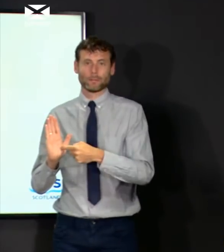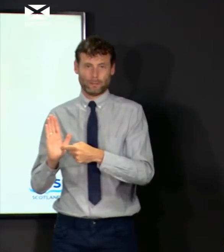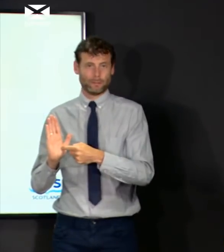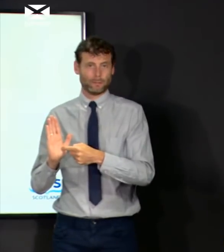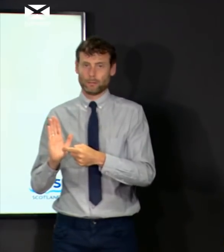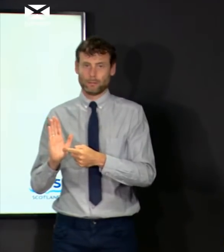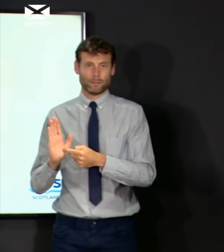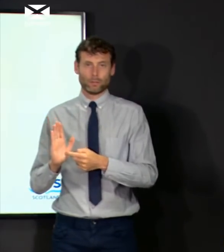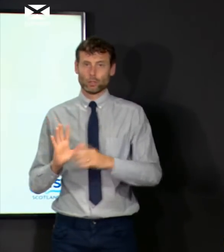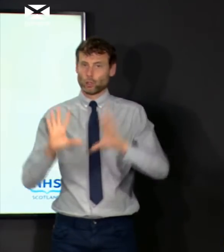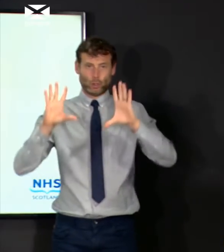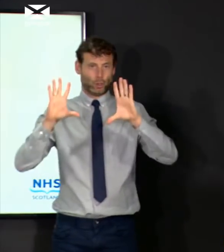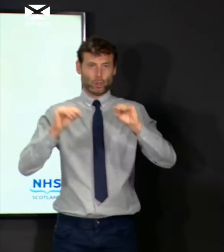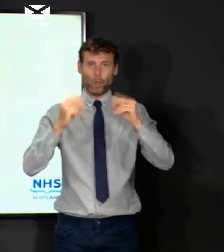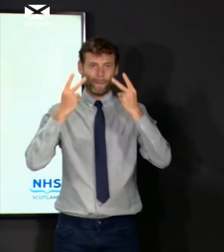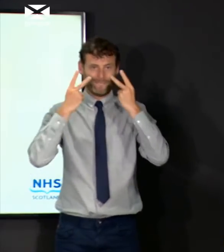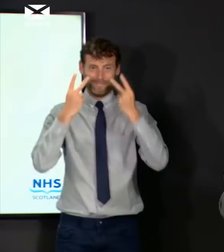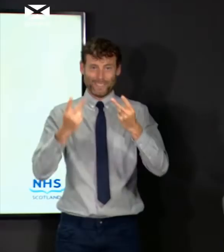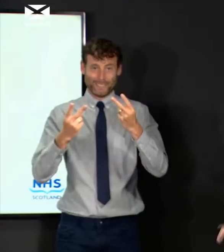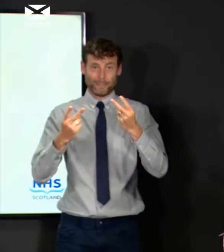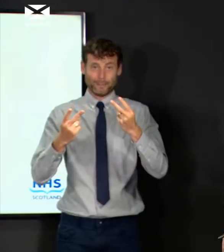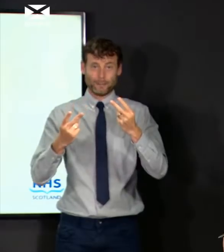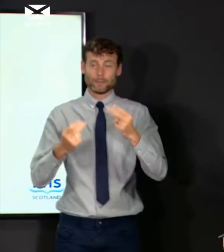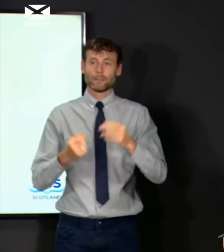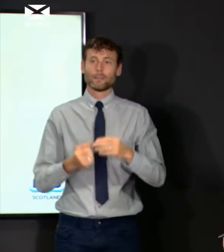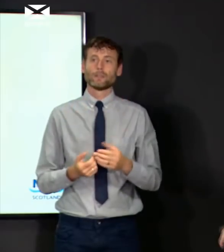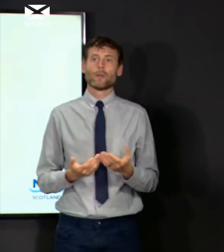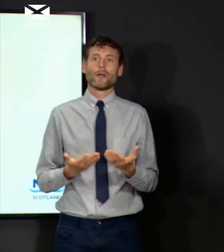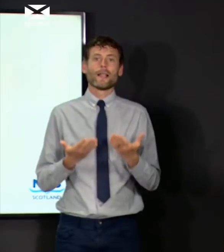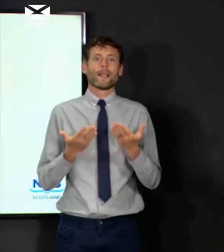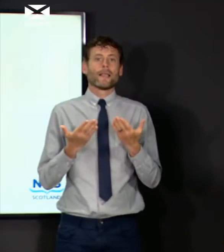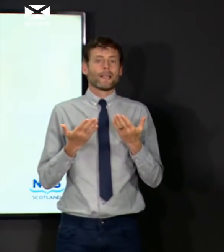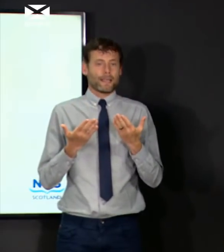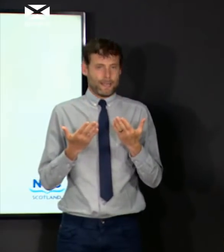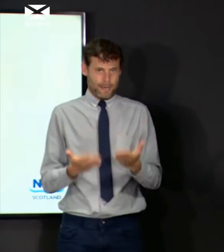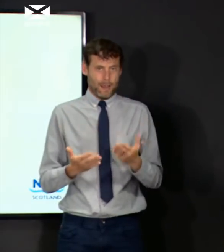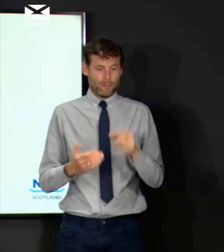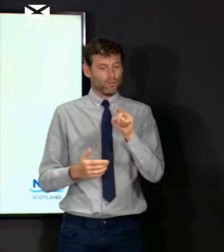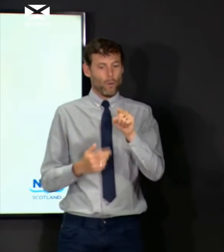need to stop that, it is the reverse gear we've just talked about. Visiting is not just